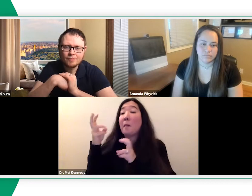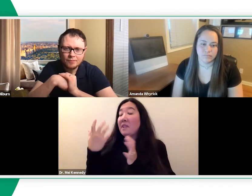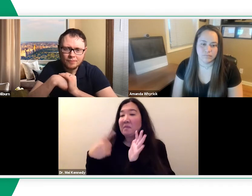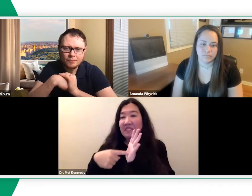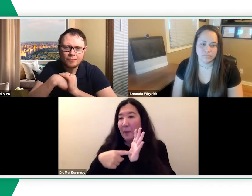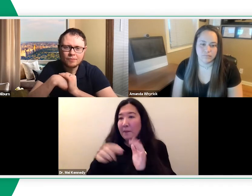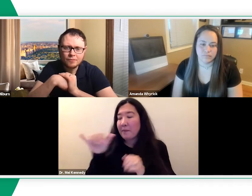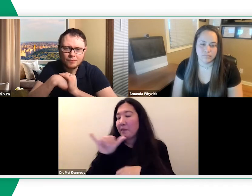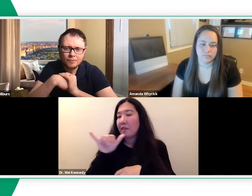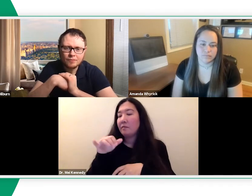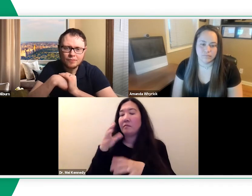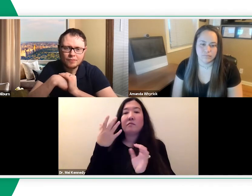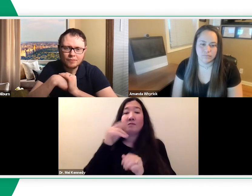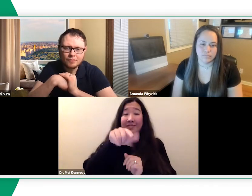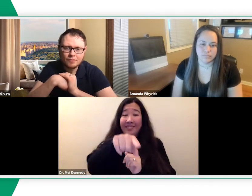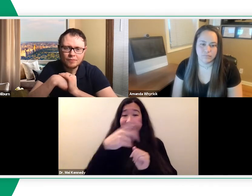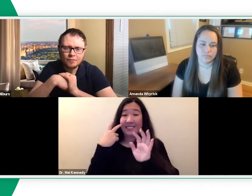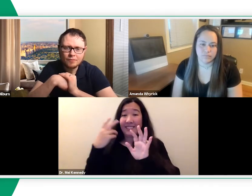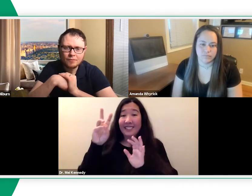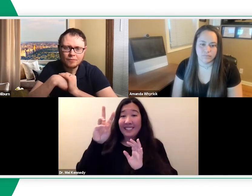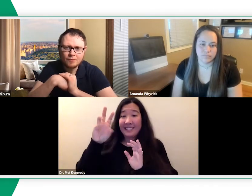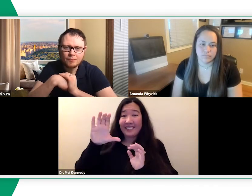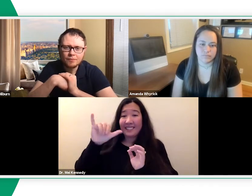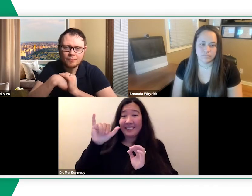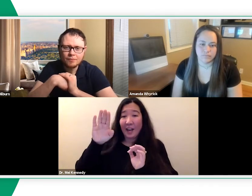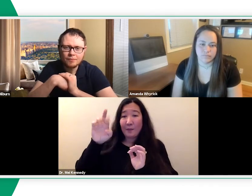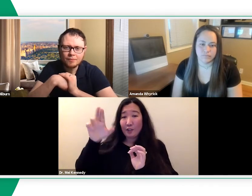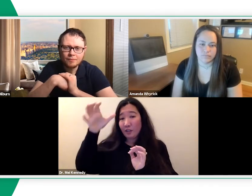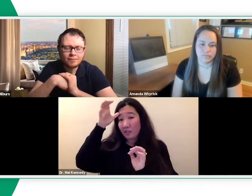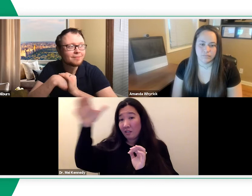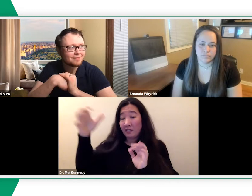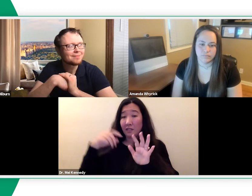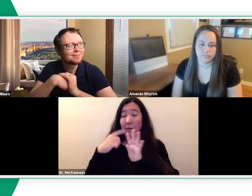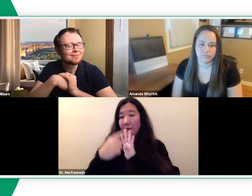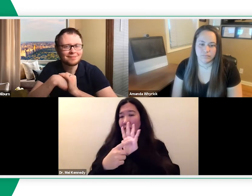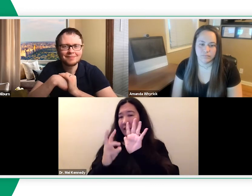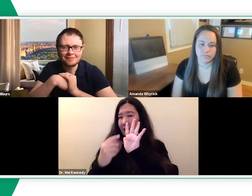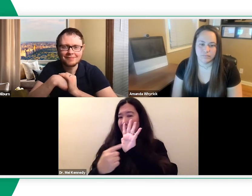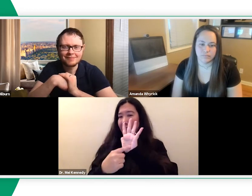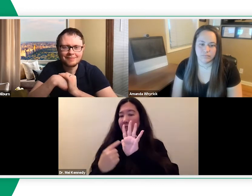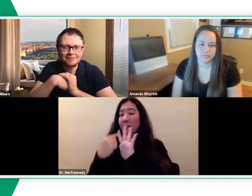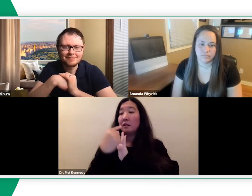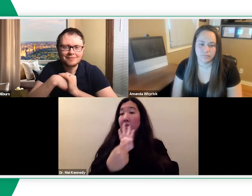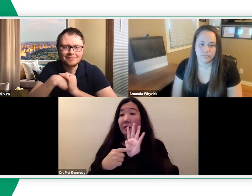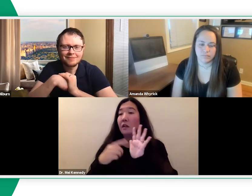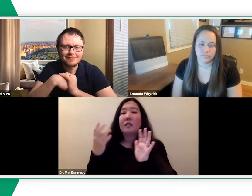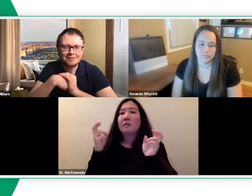And I'll give you an example of what these topics are. As you see, it says 6 cyber concepts